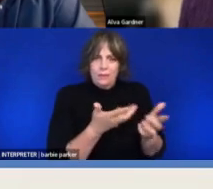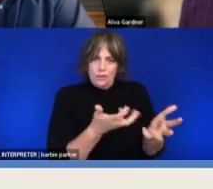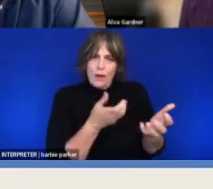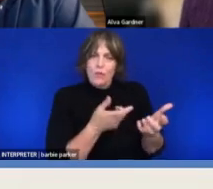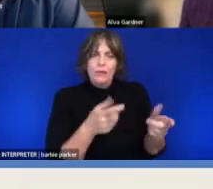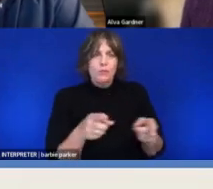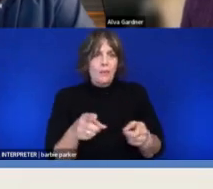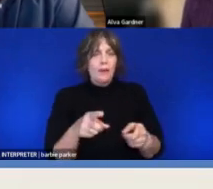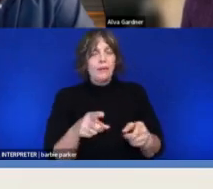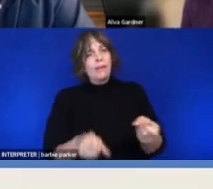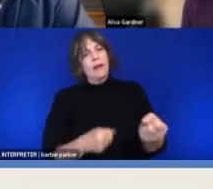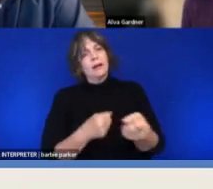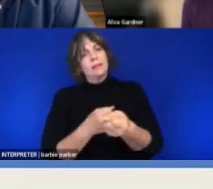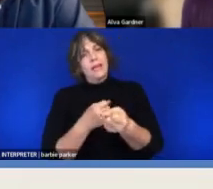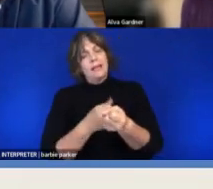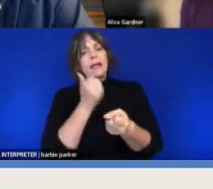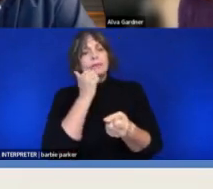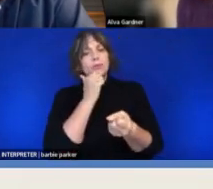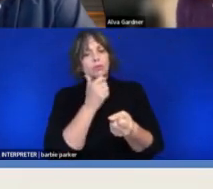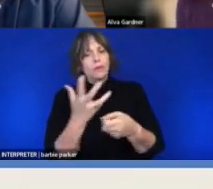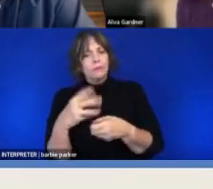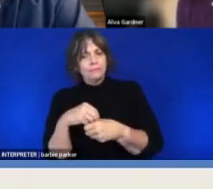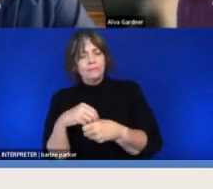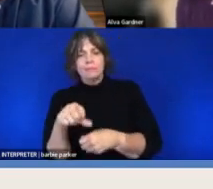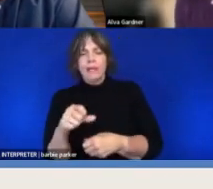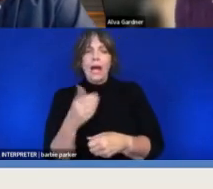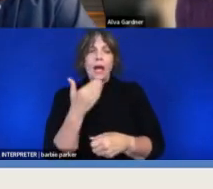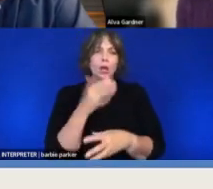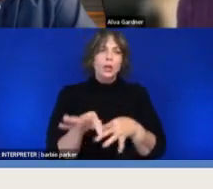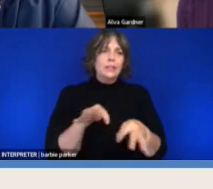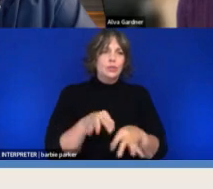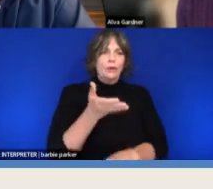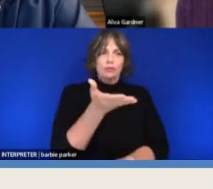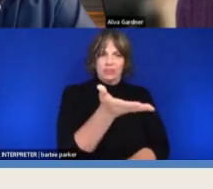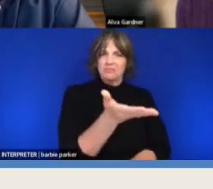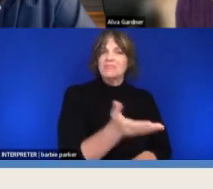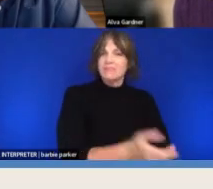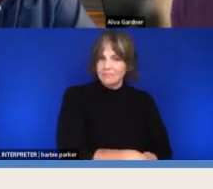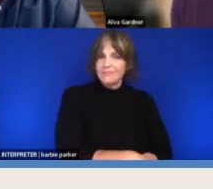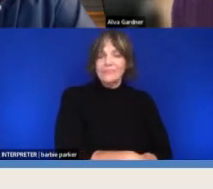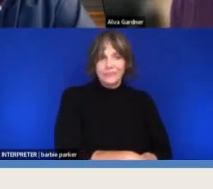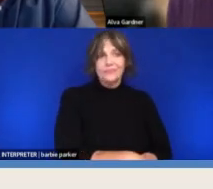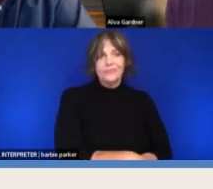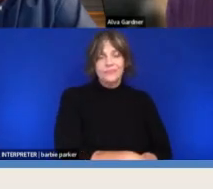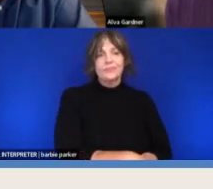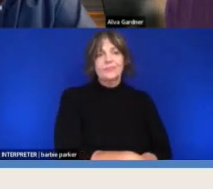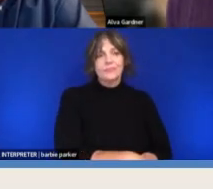day support, and it gives a very good description of what the provider, the those who are